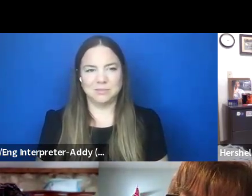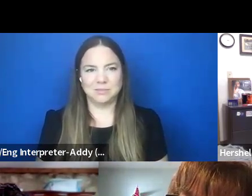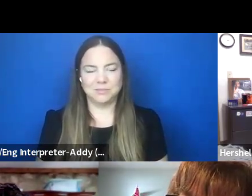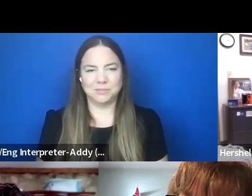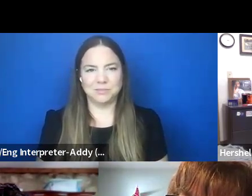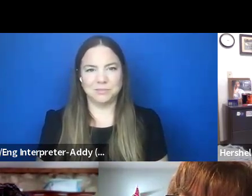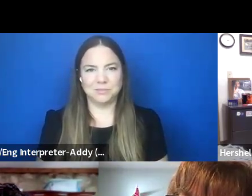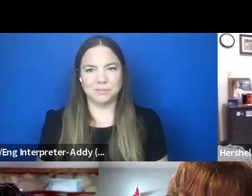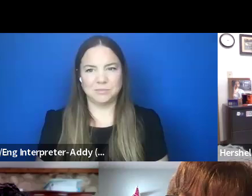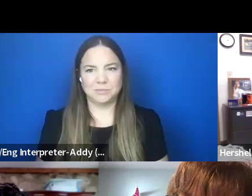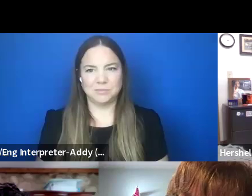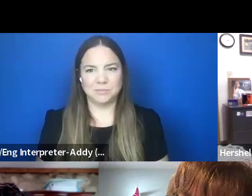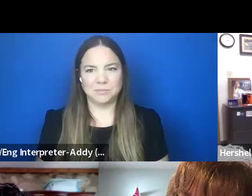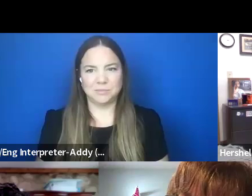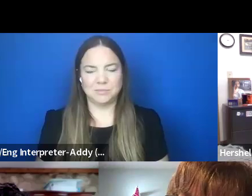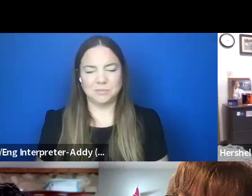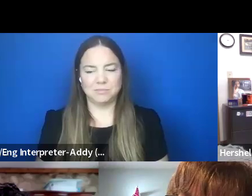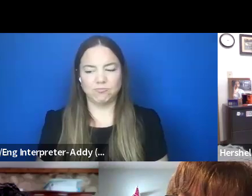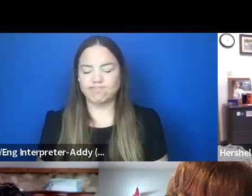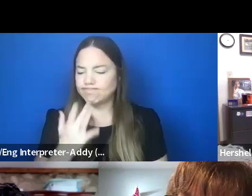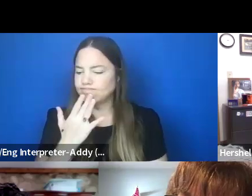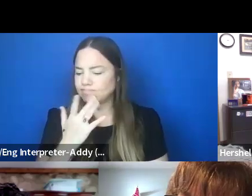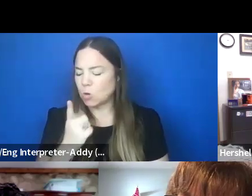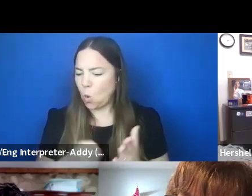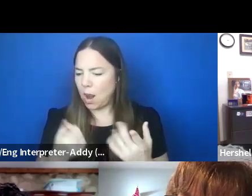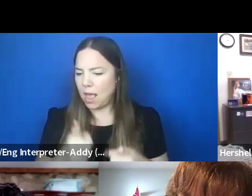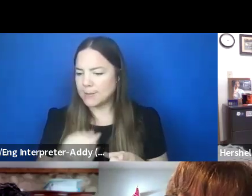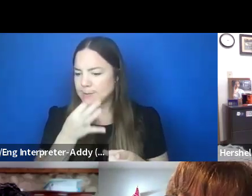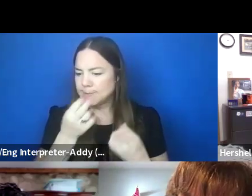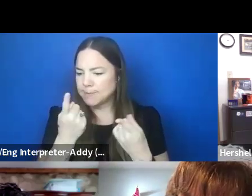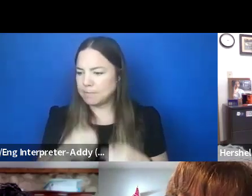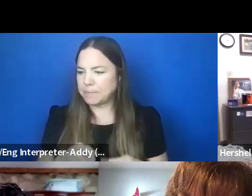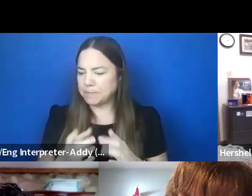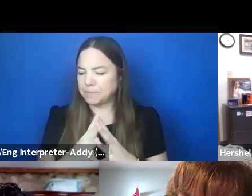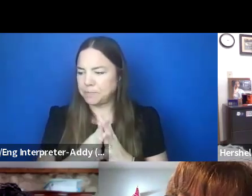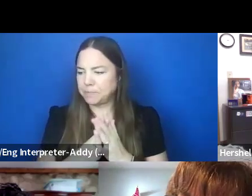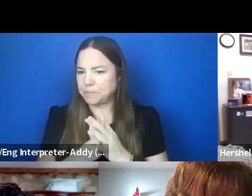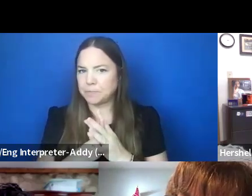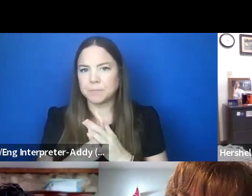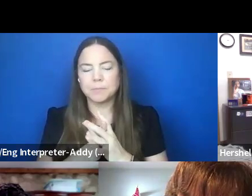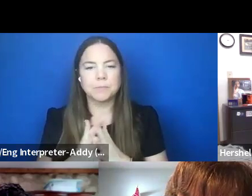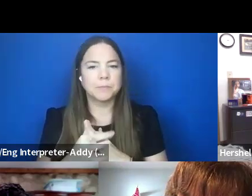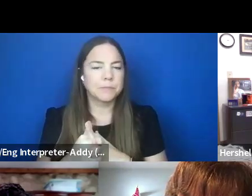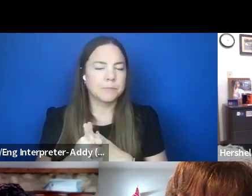Don Dew: I'm trying to see what else might be coming down Don Dew: the Don Dew: radar for